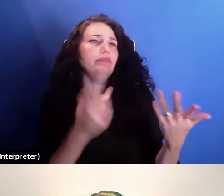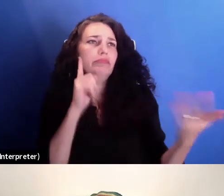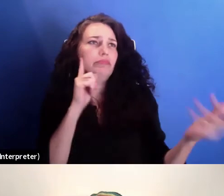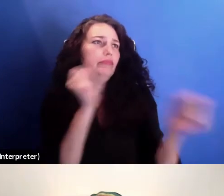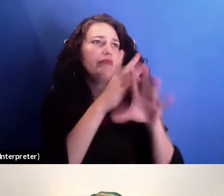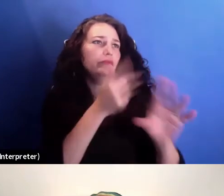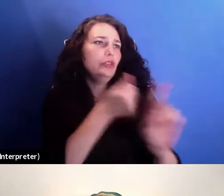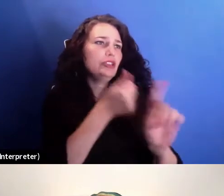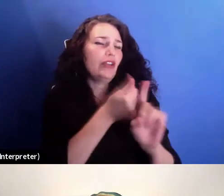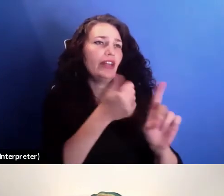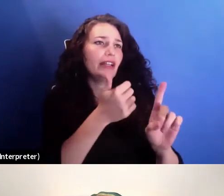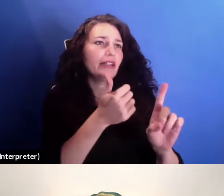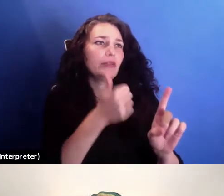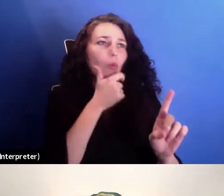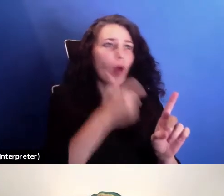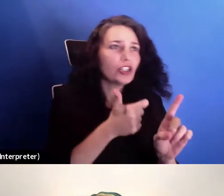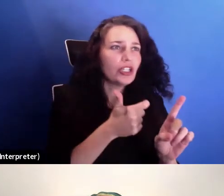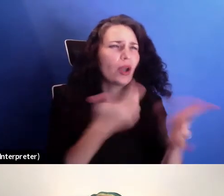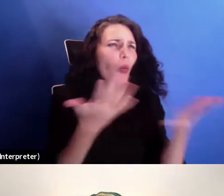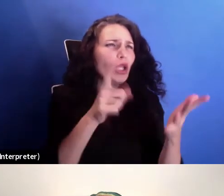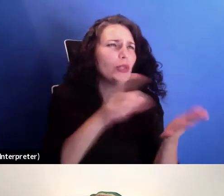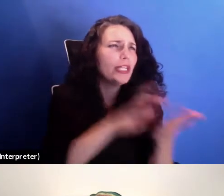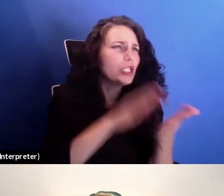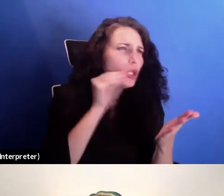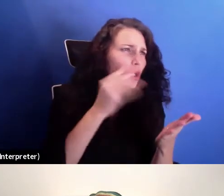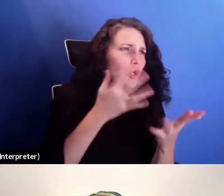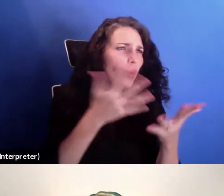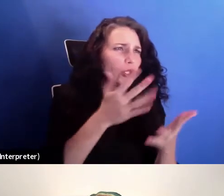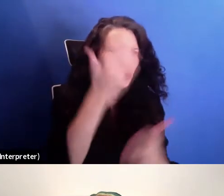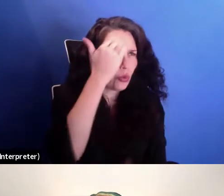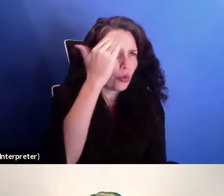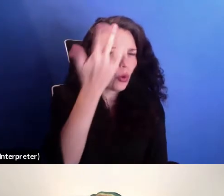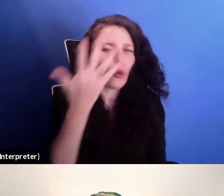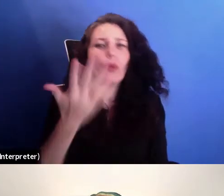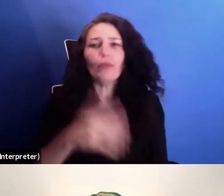Yeah, I think that it was a really creatively exciting